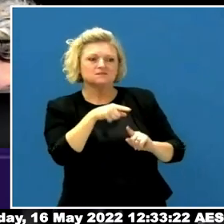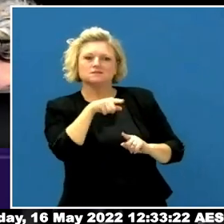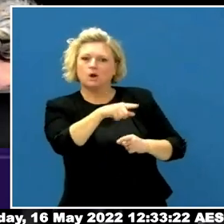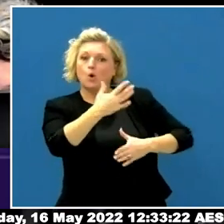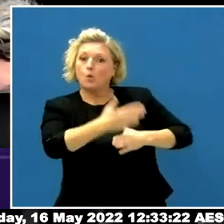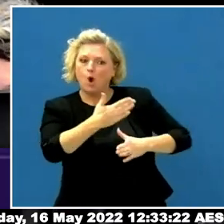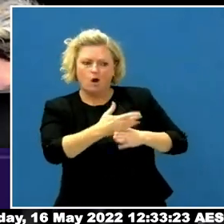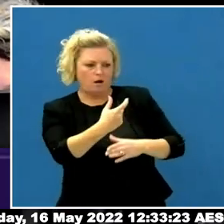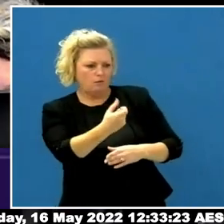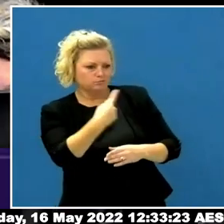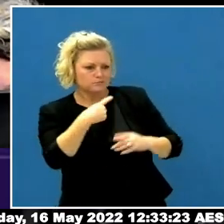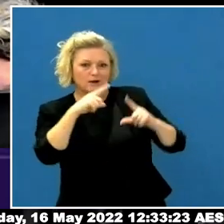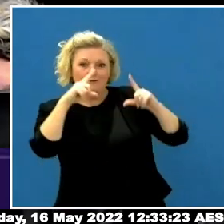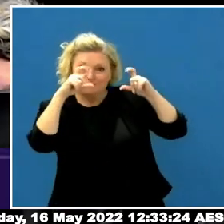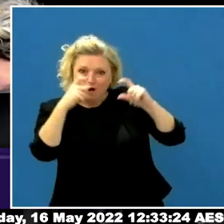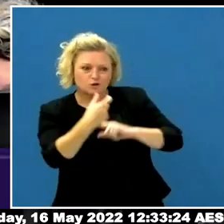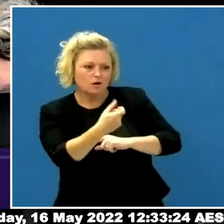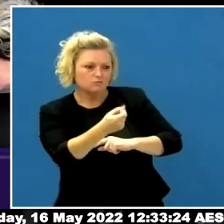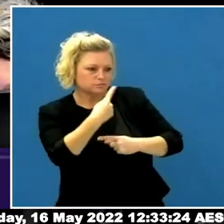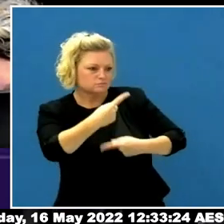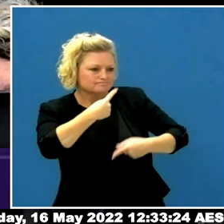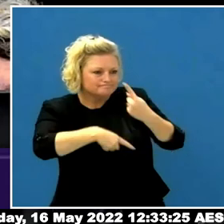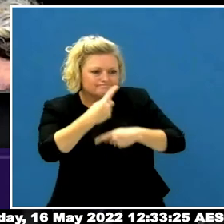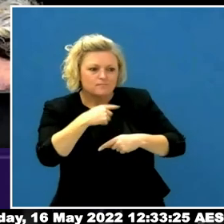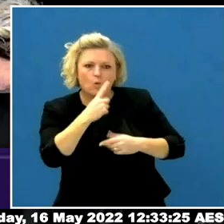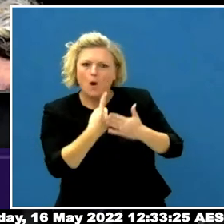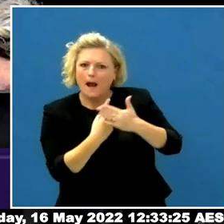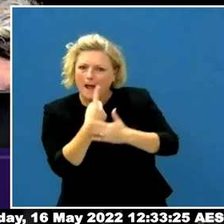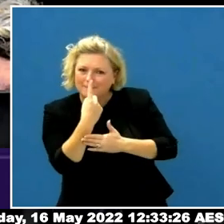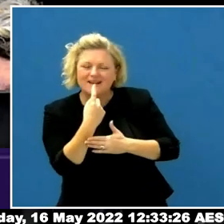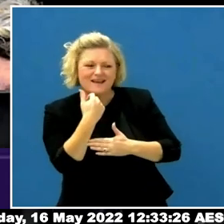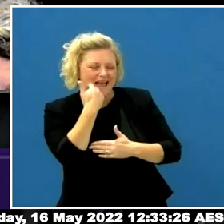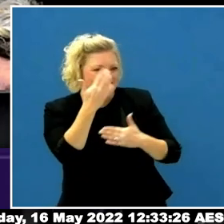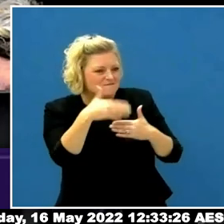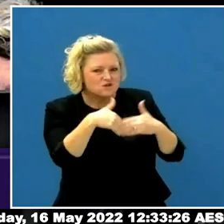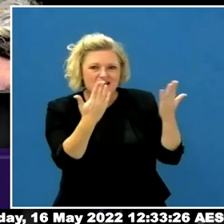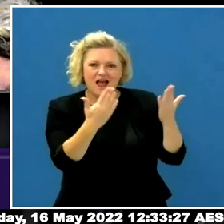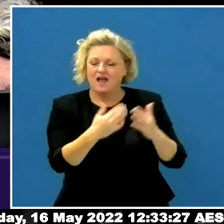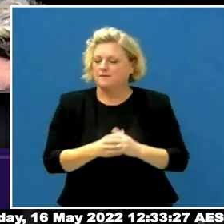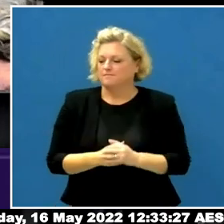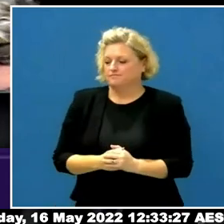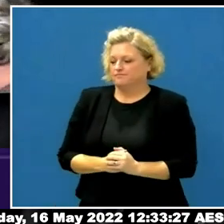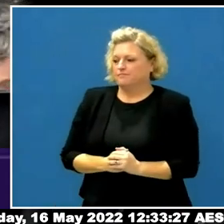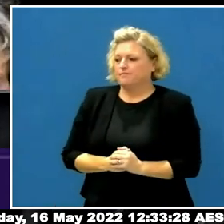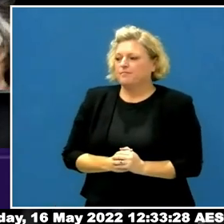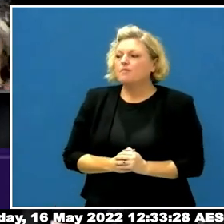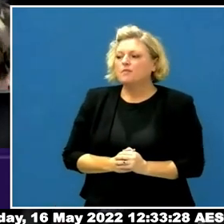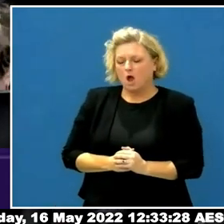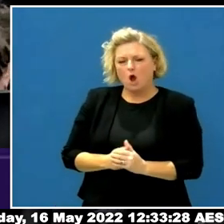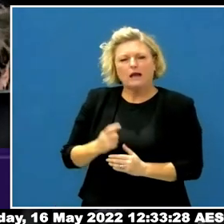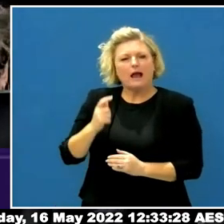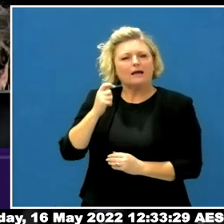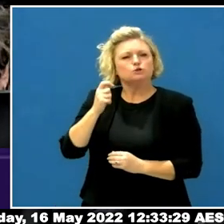Yes. MR FOGARTY: By way of wrap-up, Sally, my questions - the Commissioners may